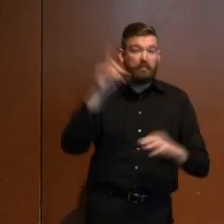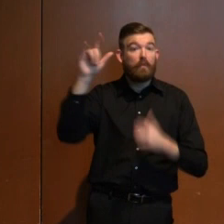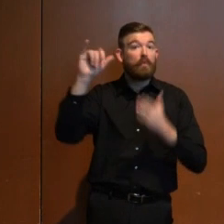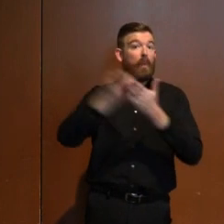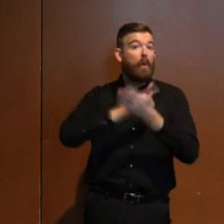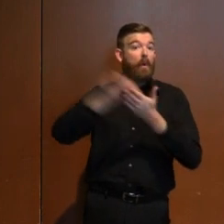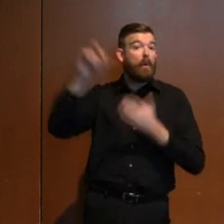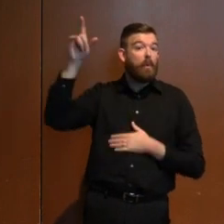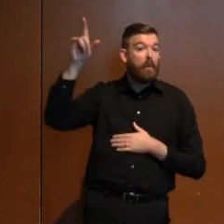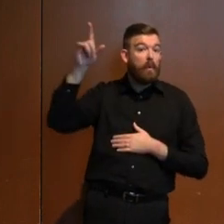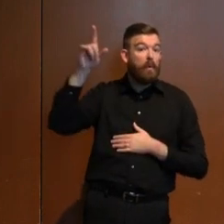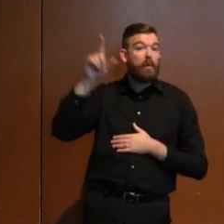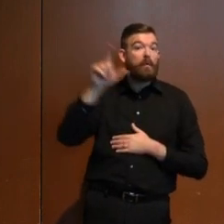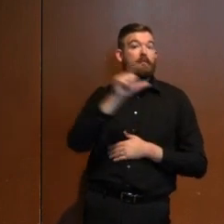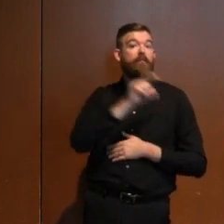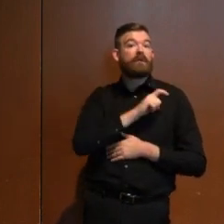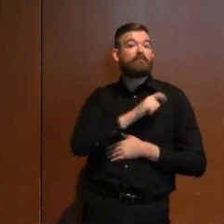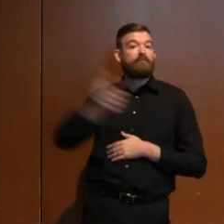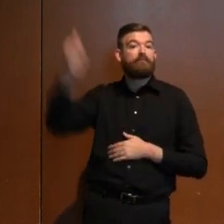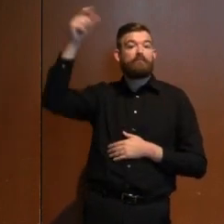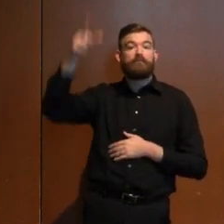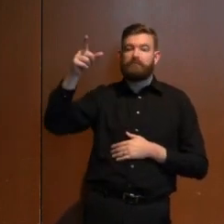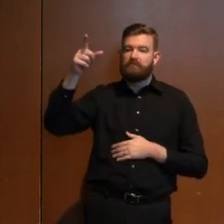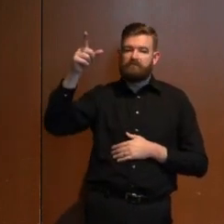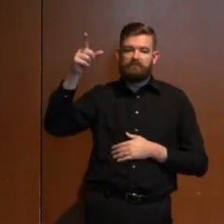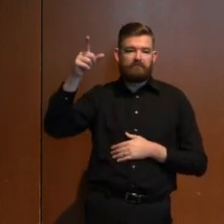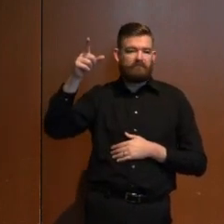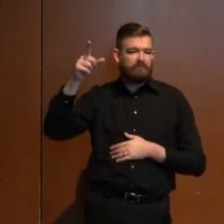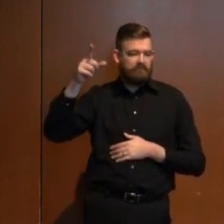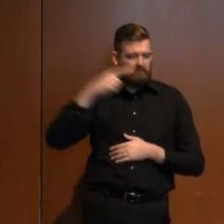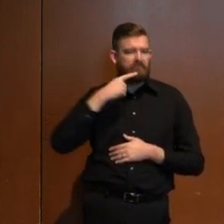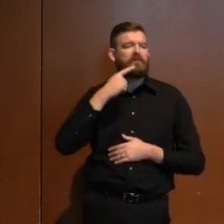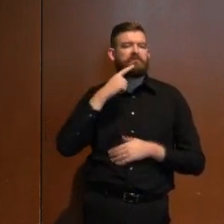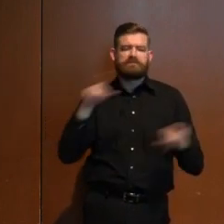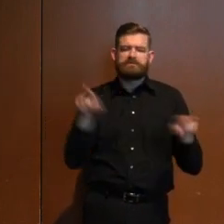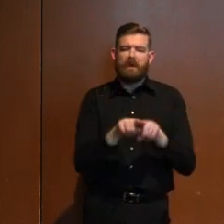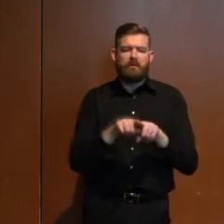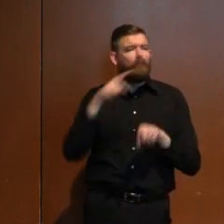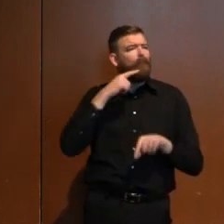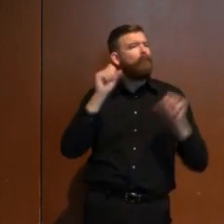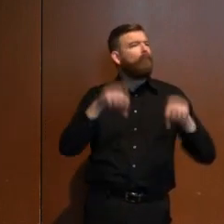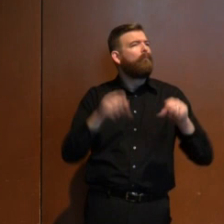I HEARD THE POLICE COMMISSIONER IN NEW YORK CITY SAY THE SAME